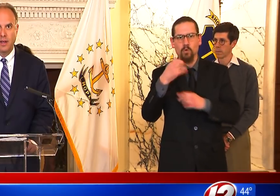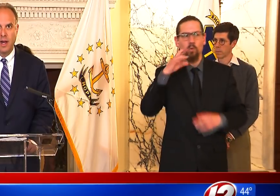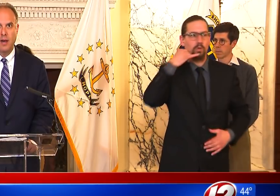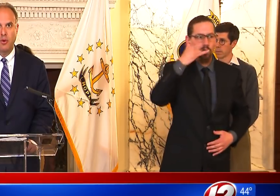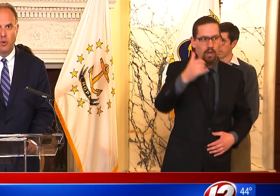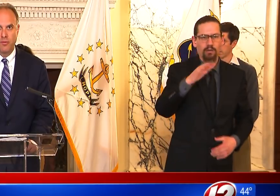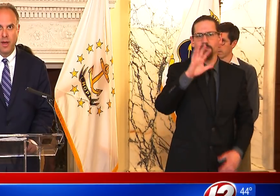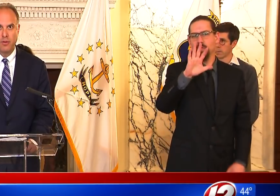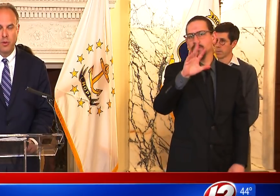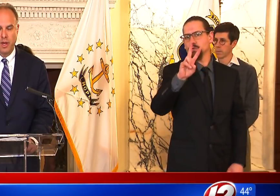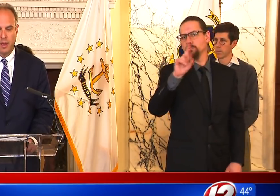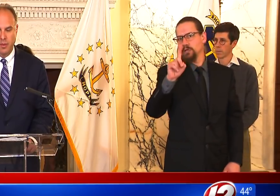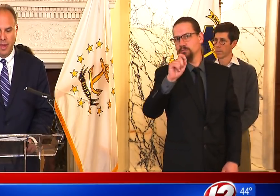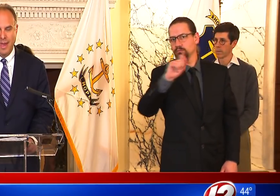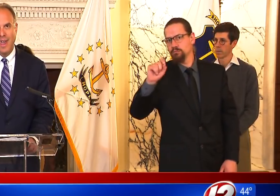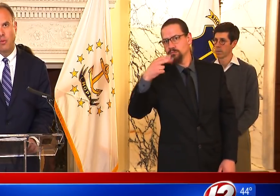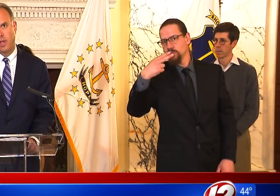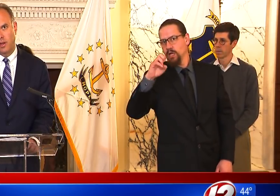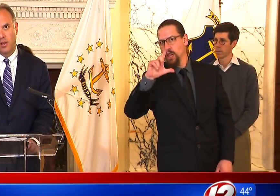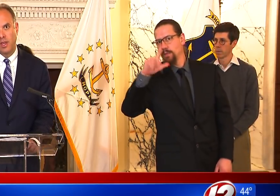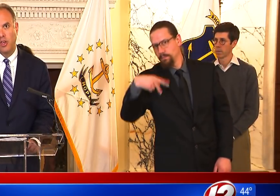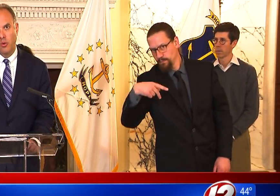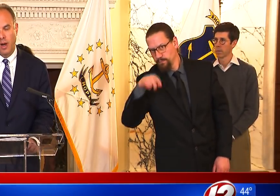A LOOK AT COMMERCERI.COM OR CALL OUR HELPLINE AT 521-HELP.